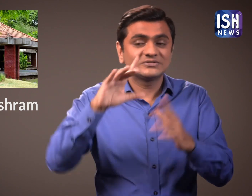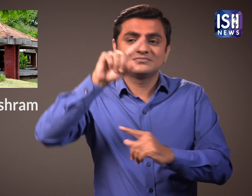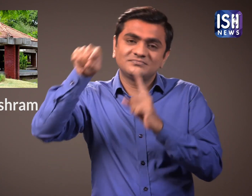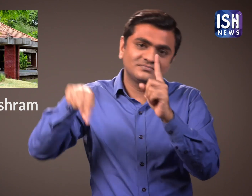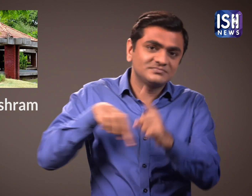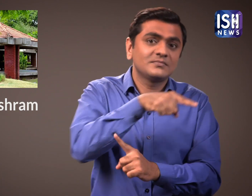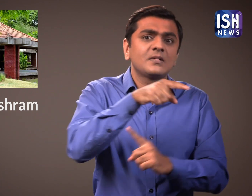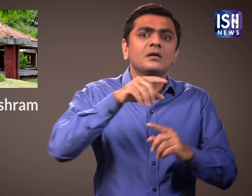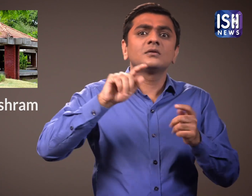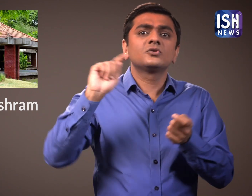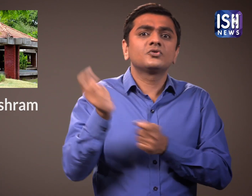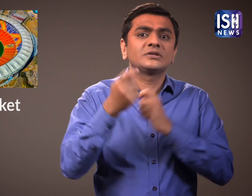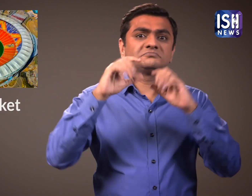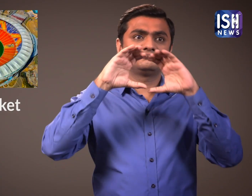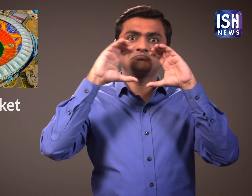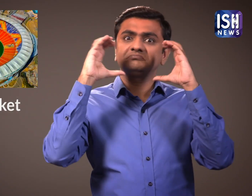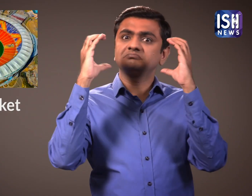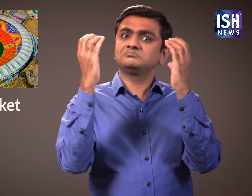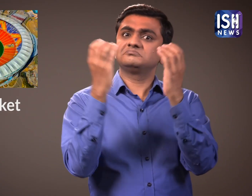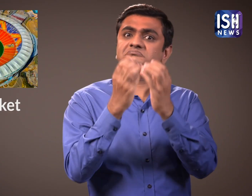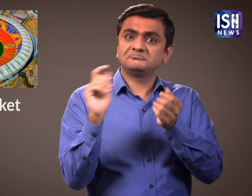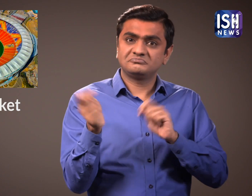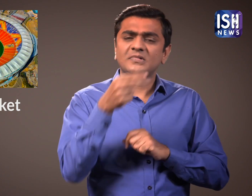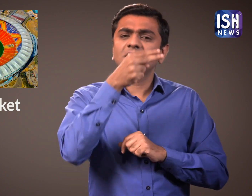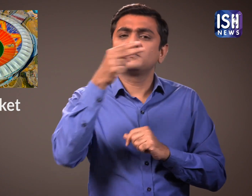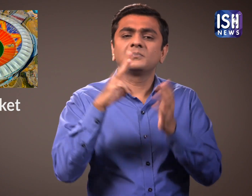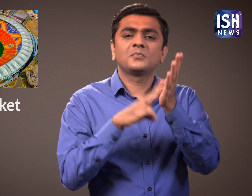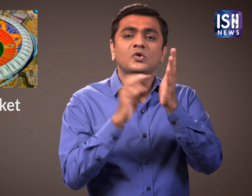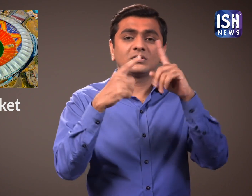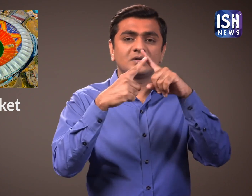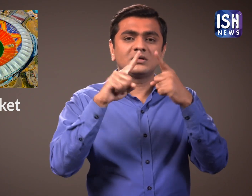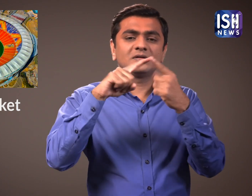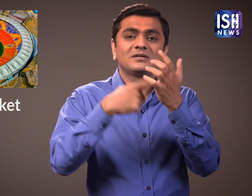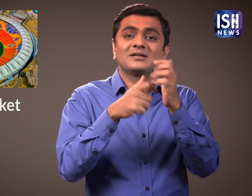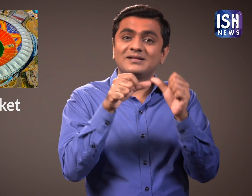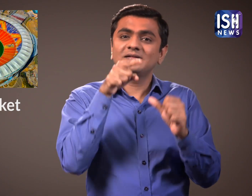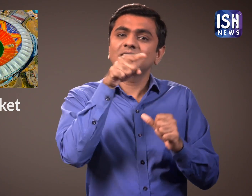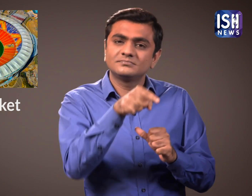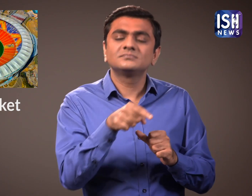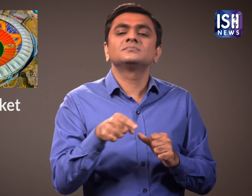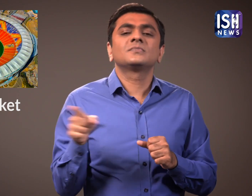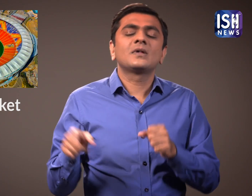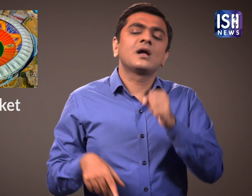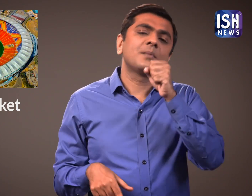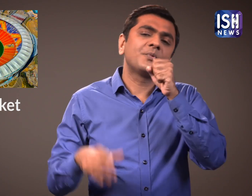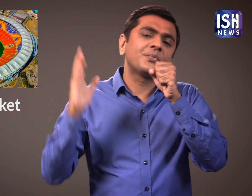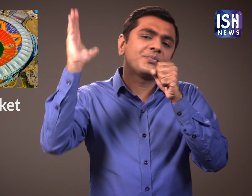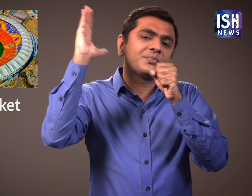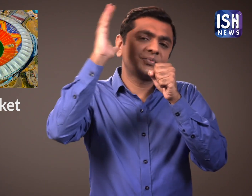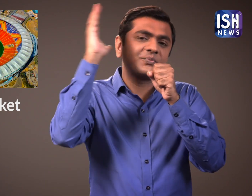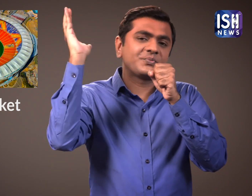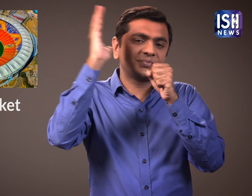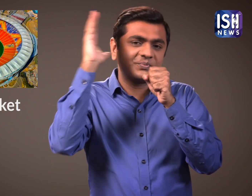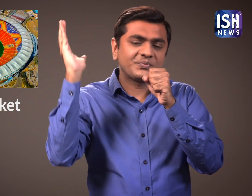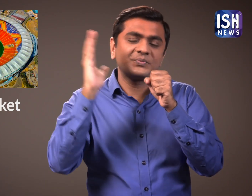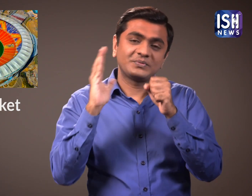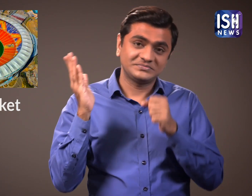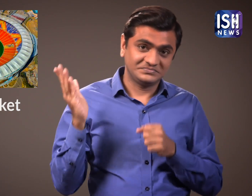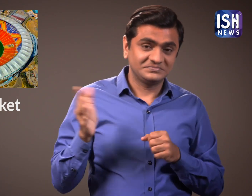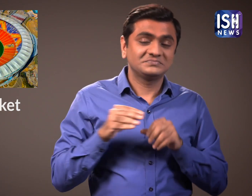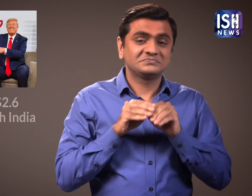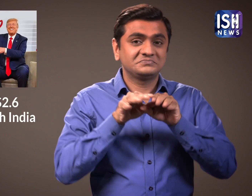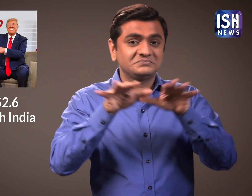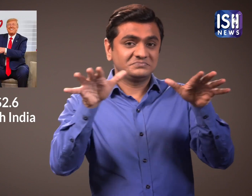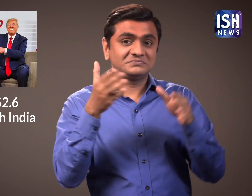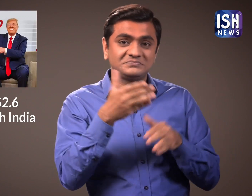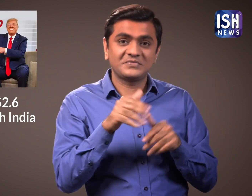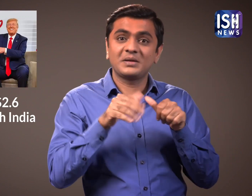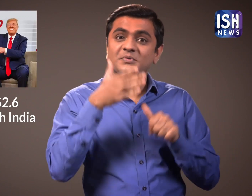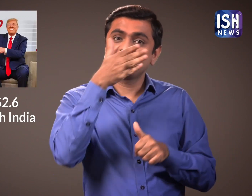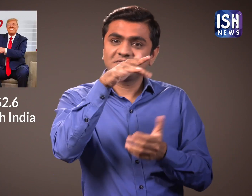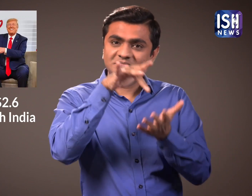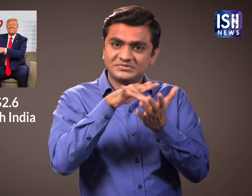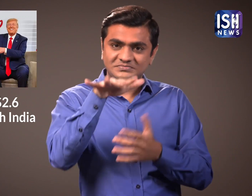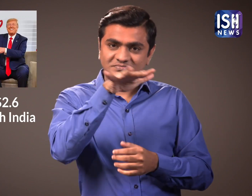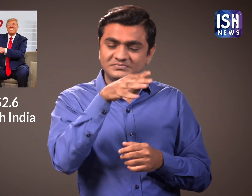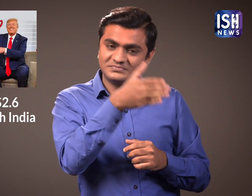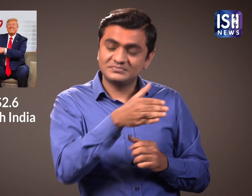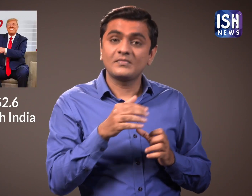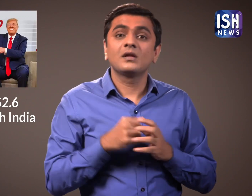and then proceed to the Motera stadium in Ahmedabad where he will give a speech.